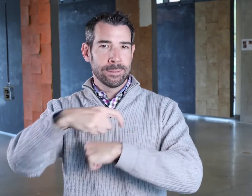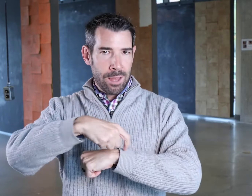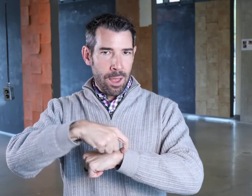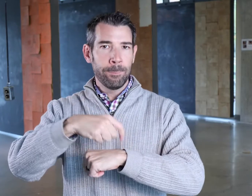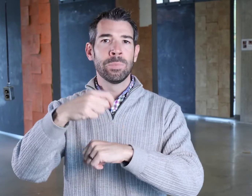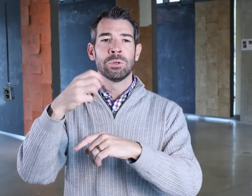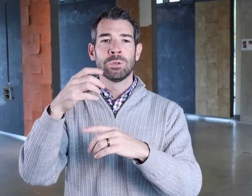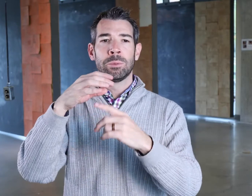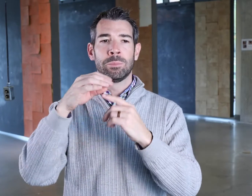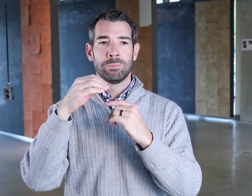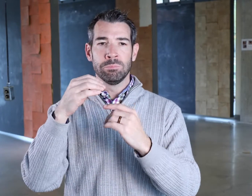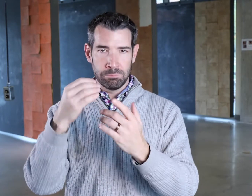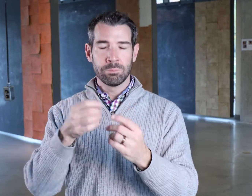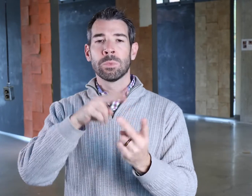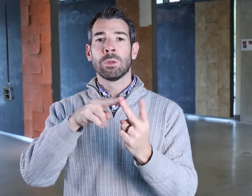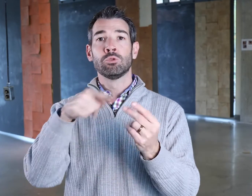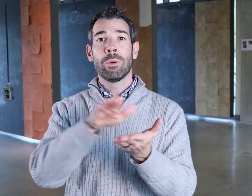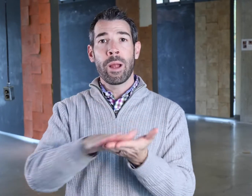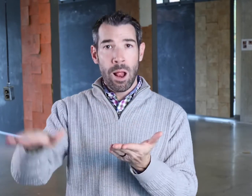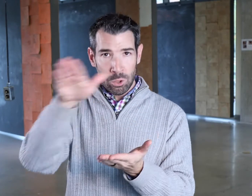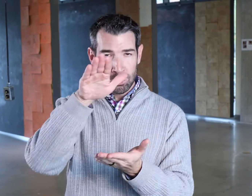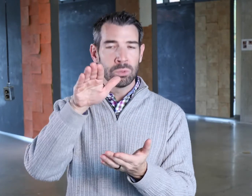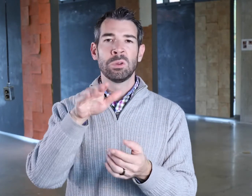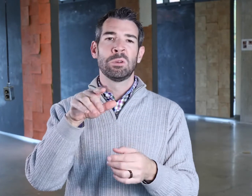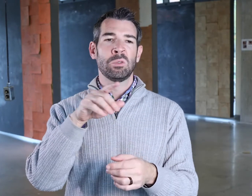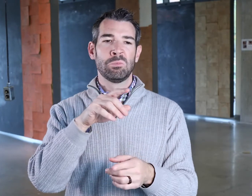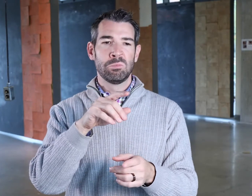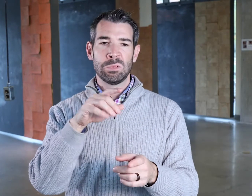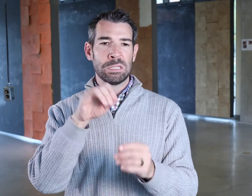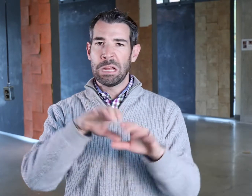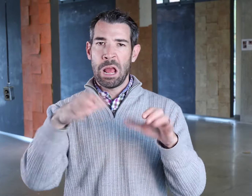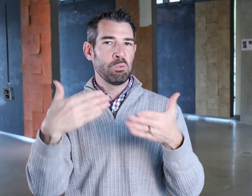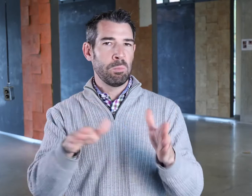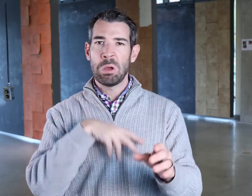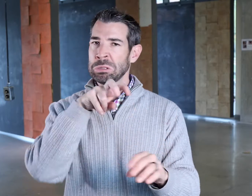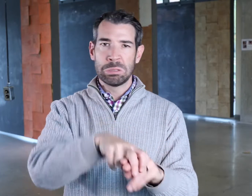I preferred to sit in a private room where I could focus better with extended time.